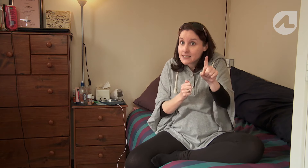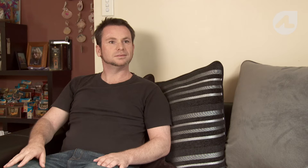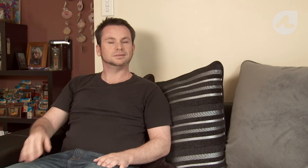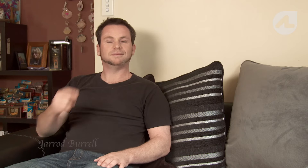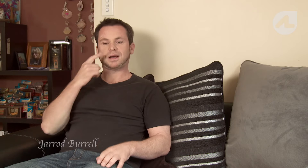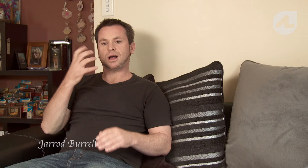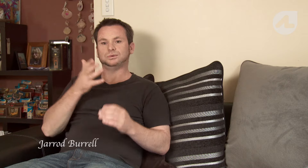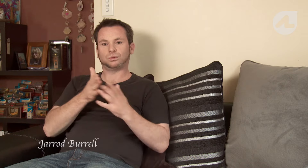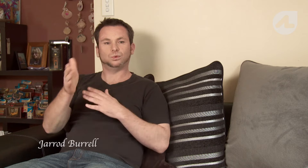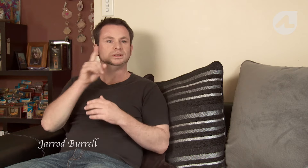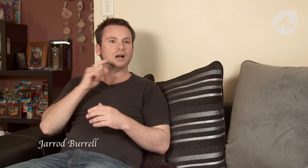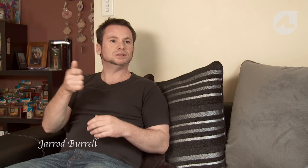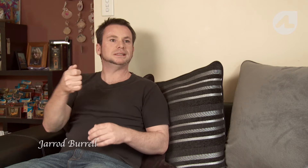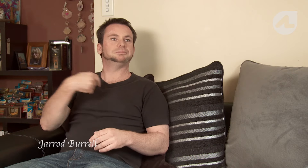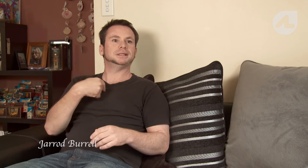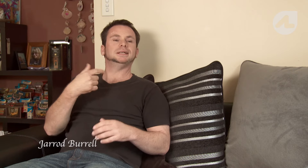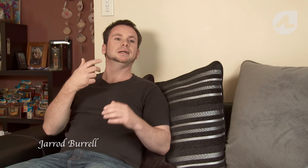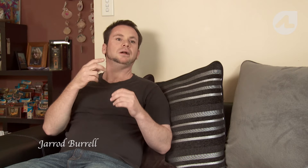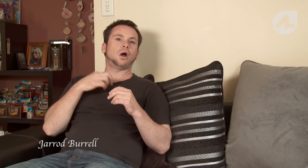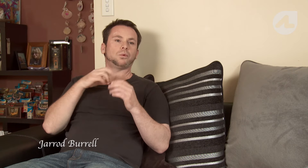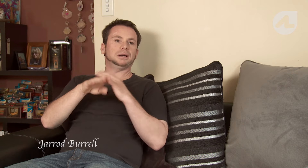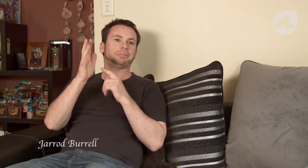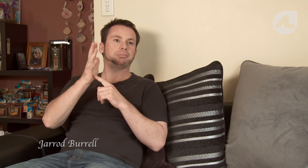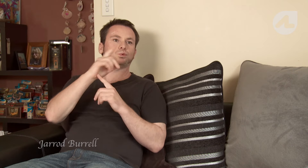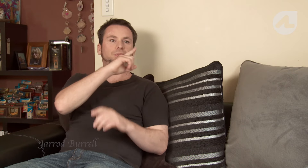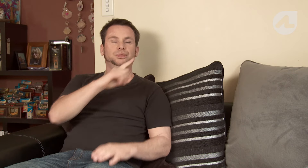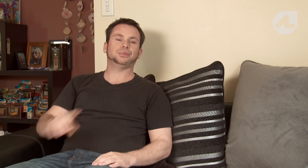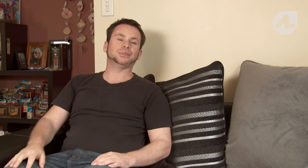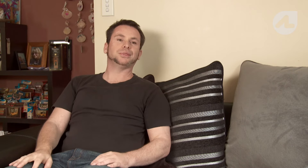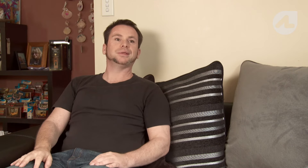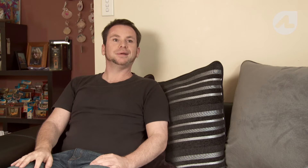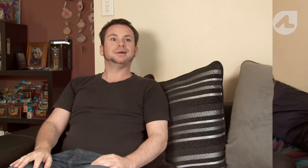I found out Sarah was pregnant by txt message. I was down in Palmerston North when I received it.